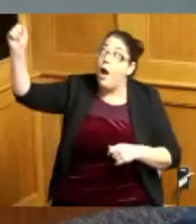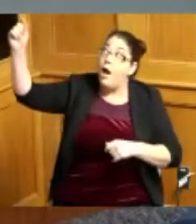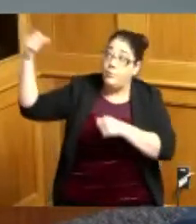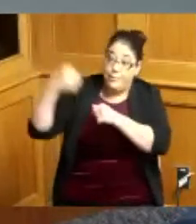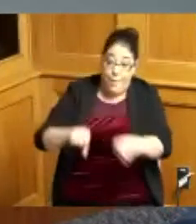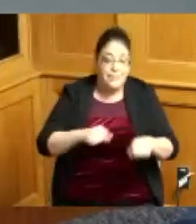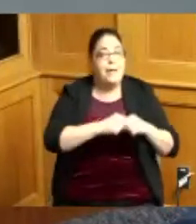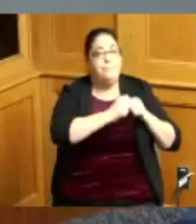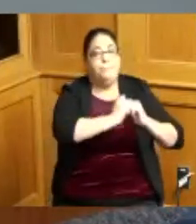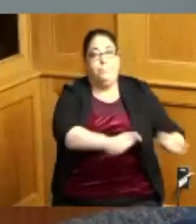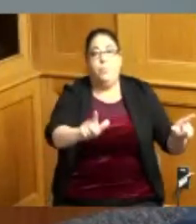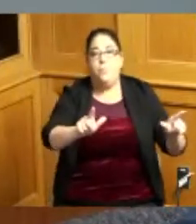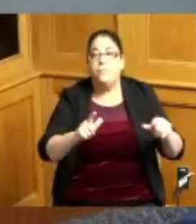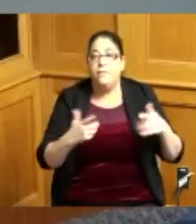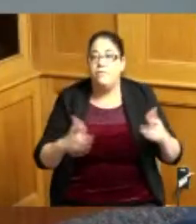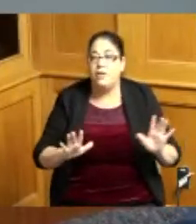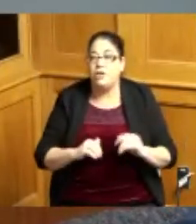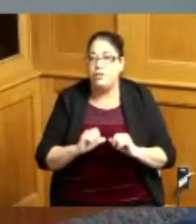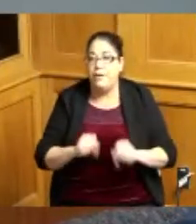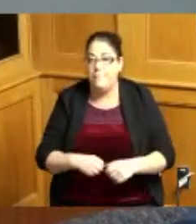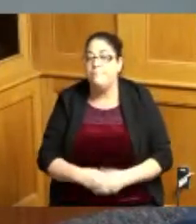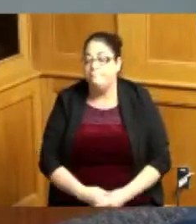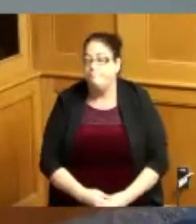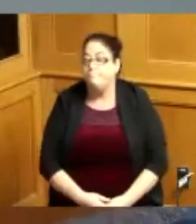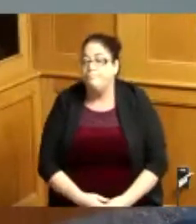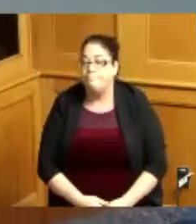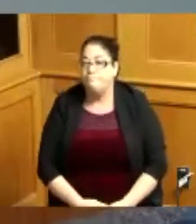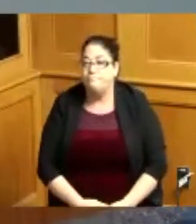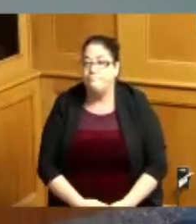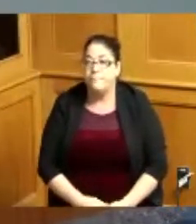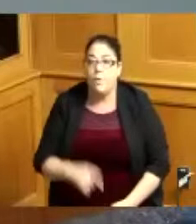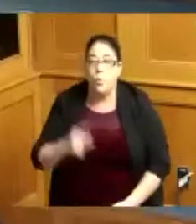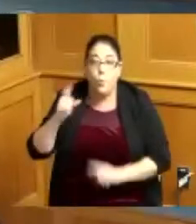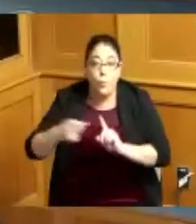once we know that we've been awarded that amount thank you how are you asked Michael Patton a